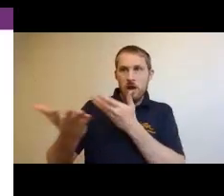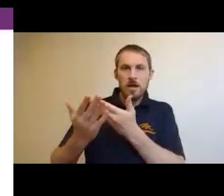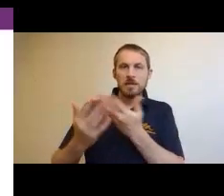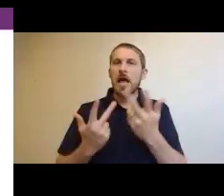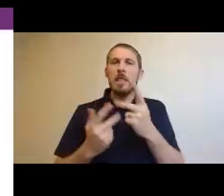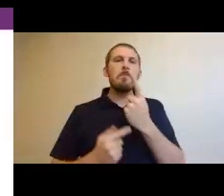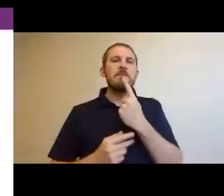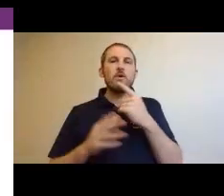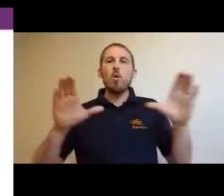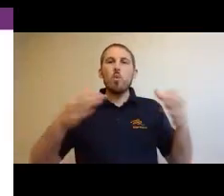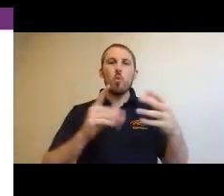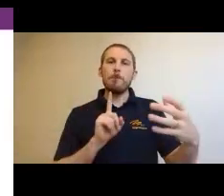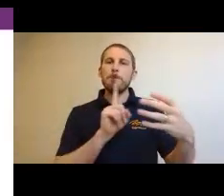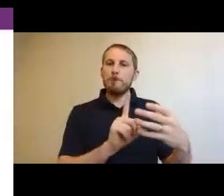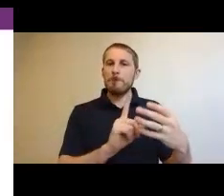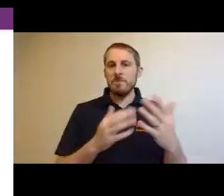So there's flexibility in how this could look.